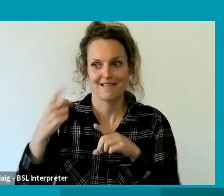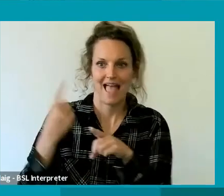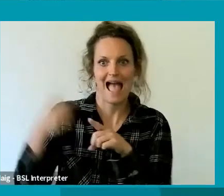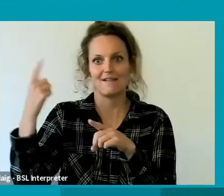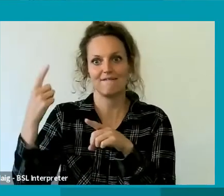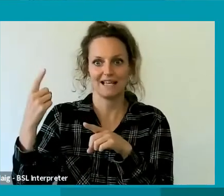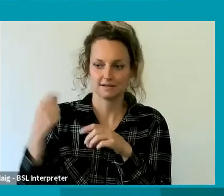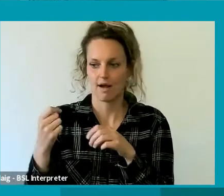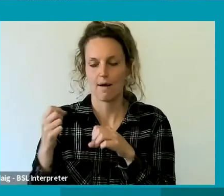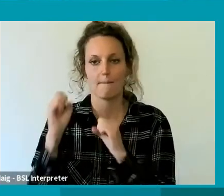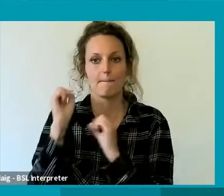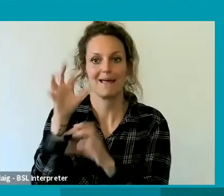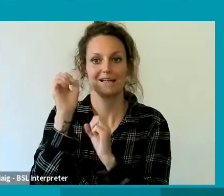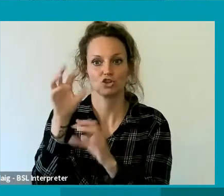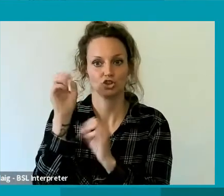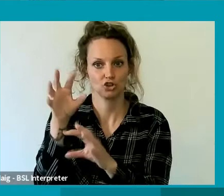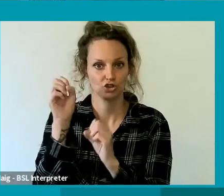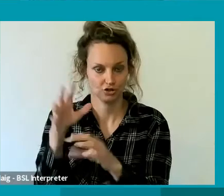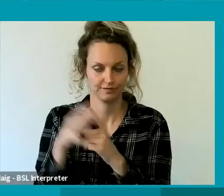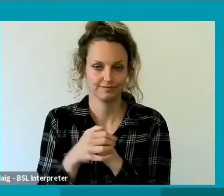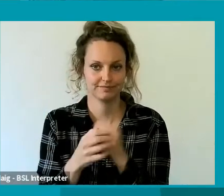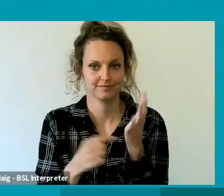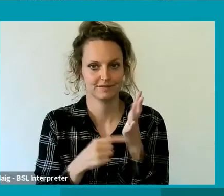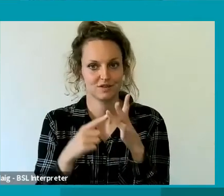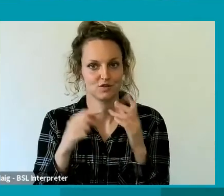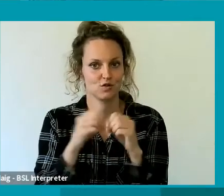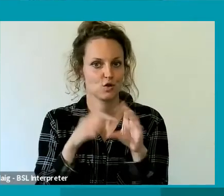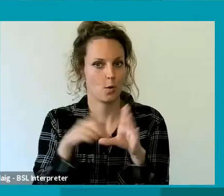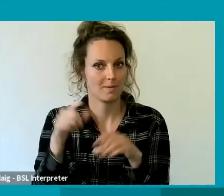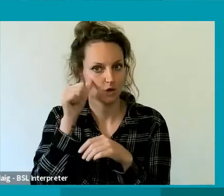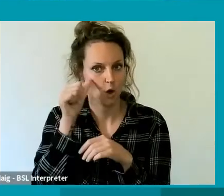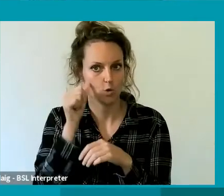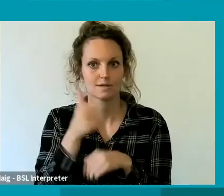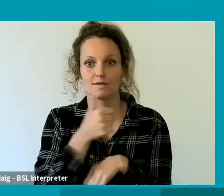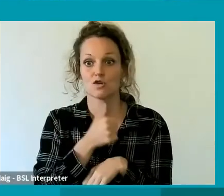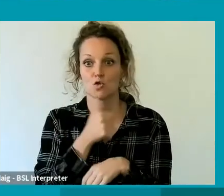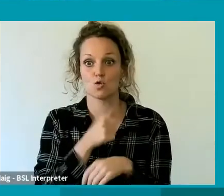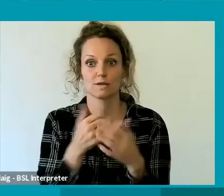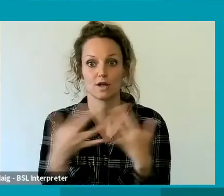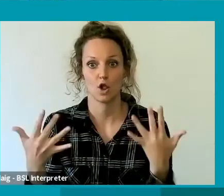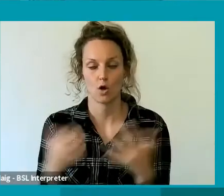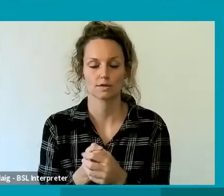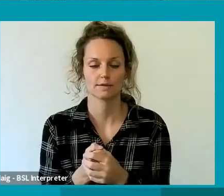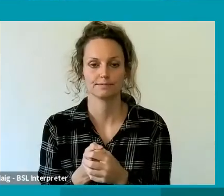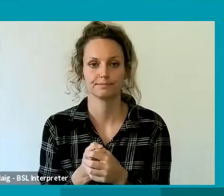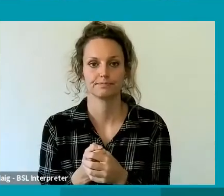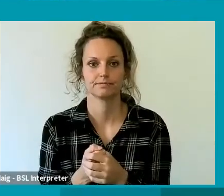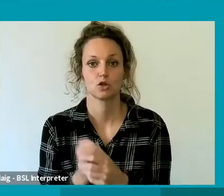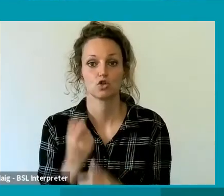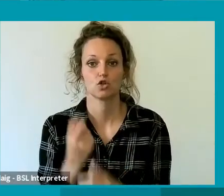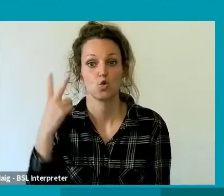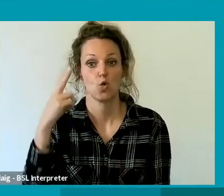in a lot of my other webinars. So with this think about it. Your 2000 words is an elevator pitch,